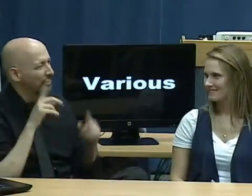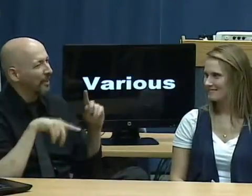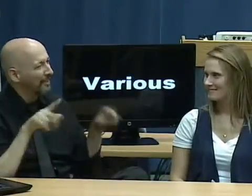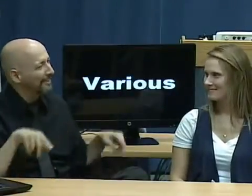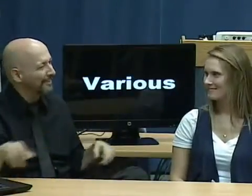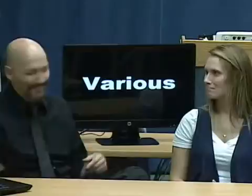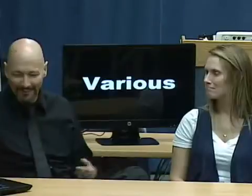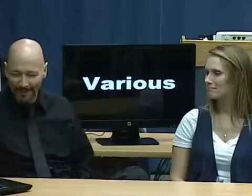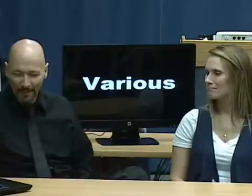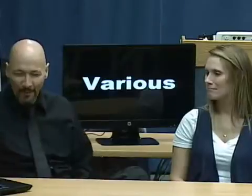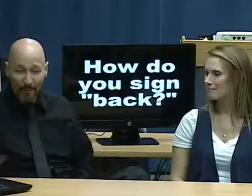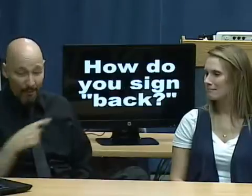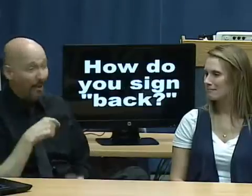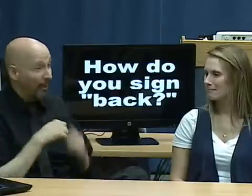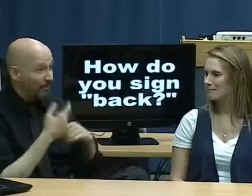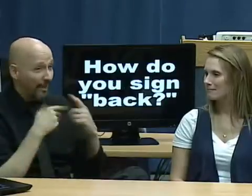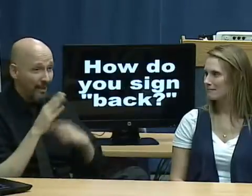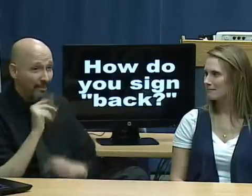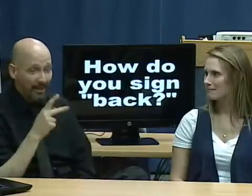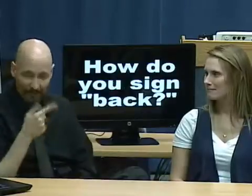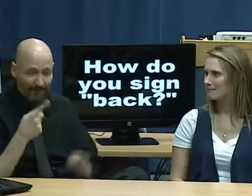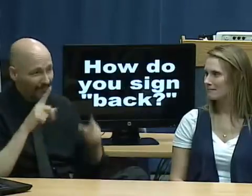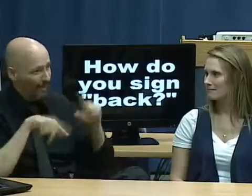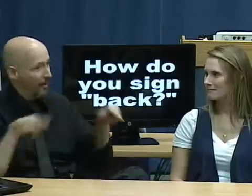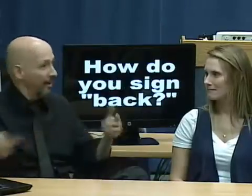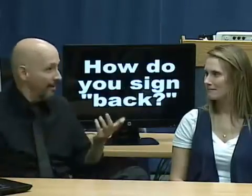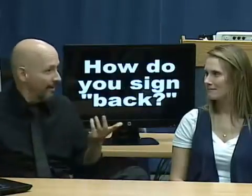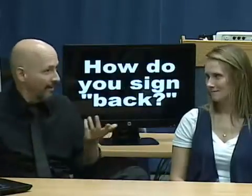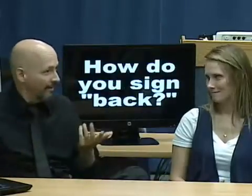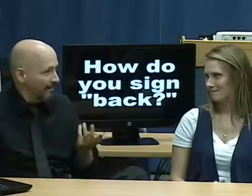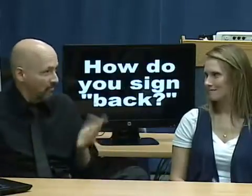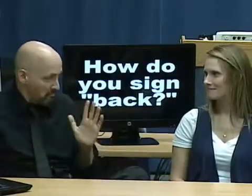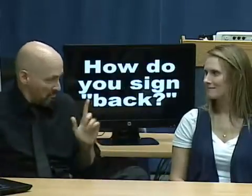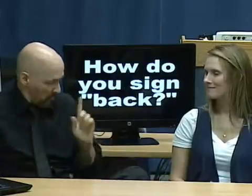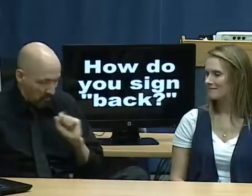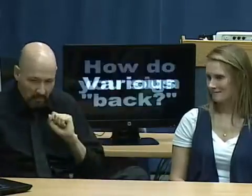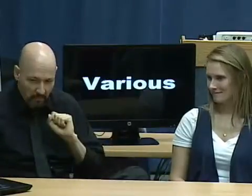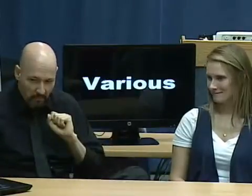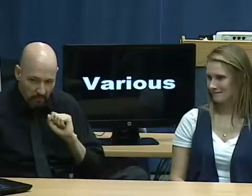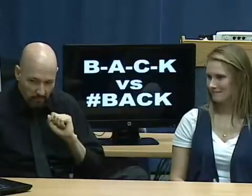Various. How do you sign "back"? Your answers varied. But hold on...